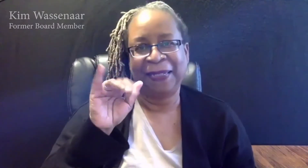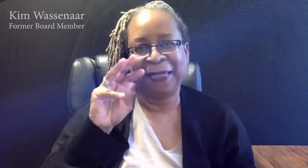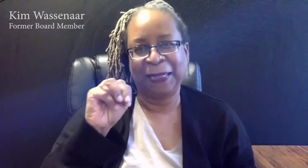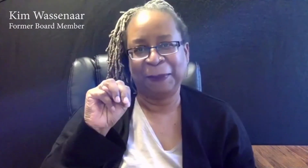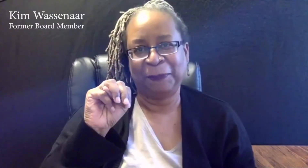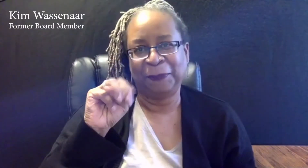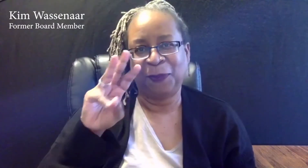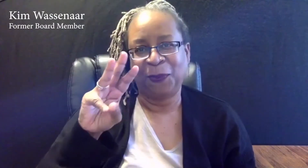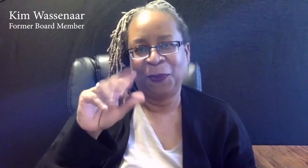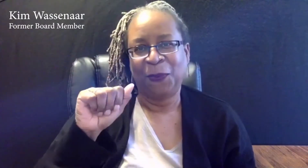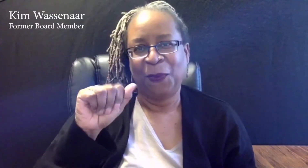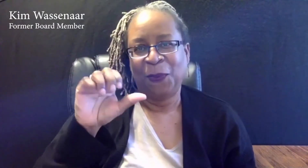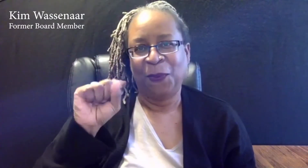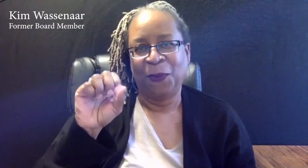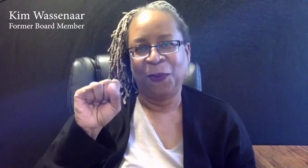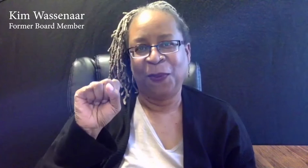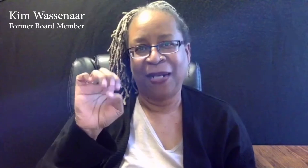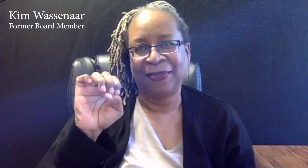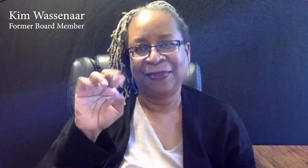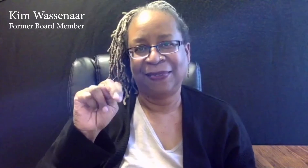Hello, my name is Kim Wassenaar.